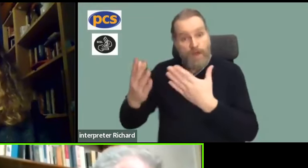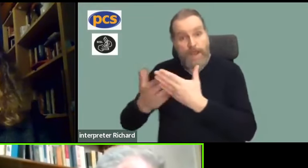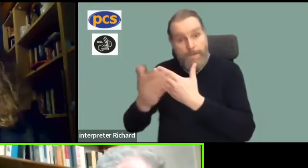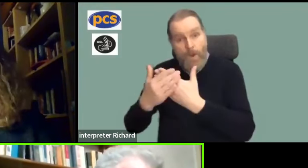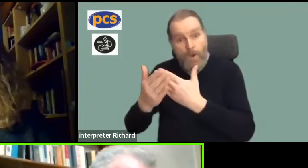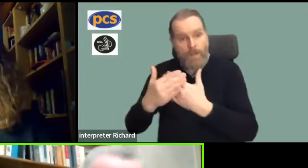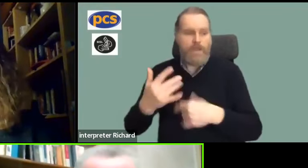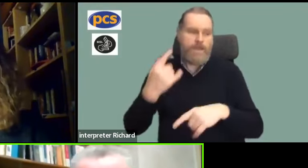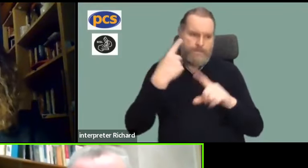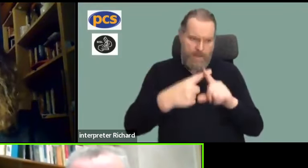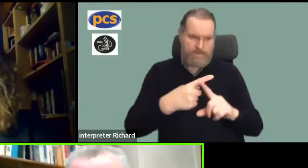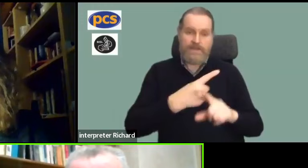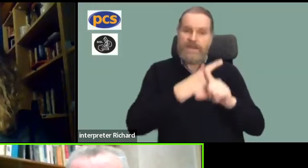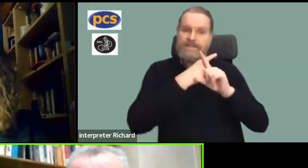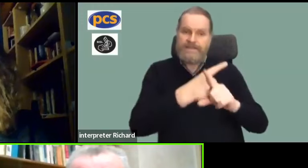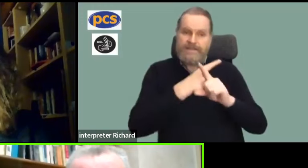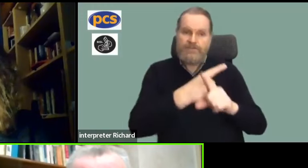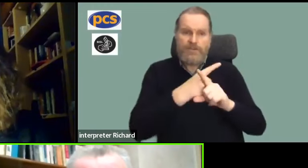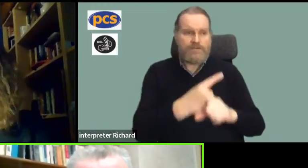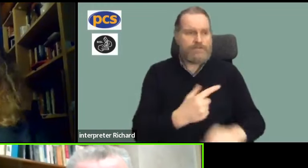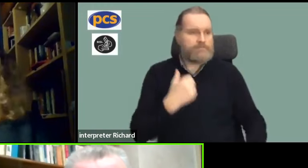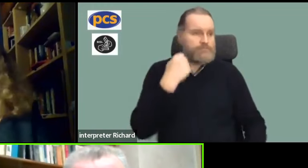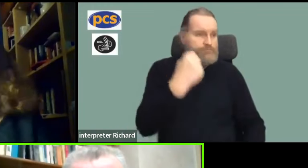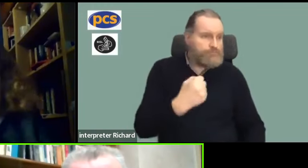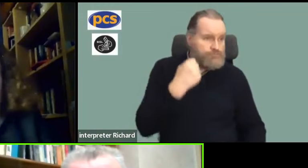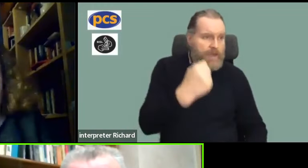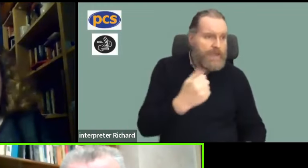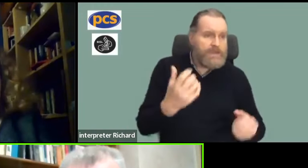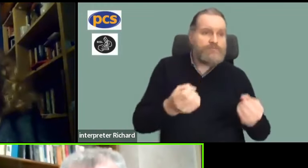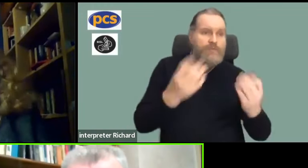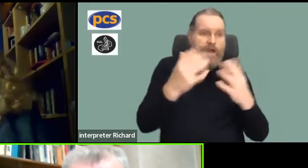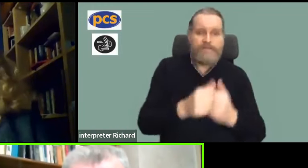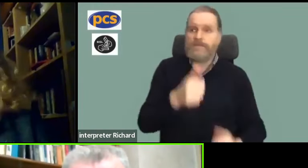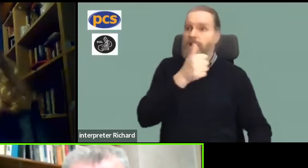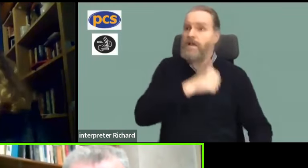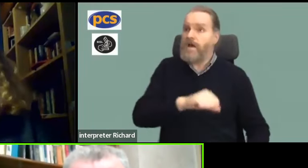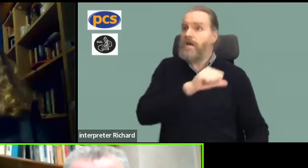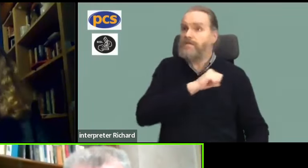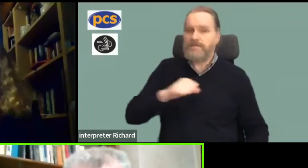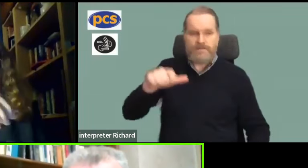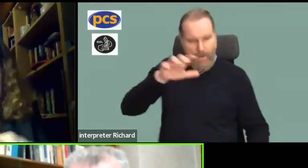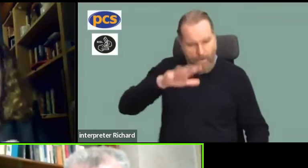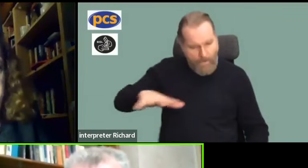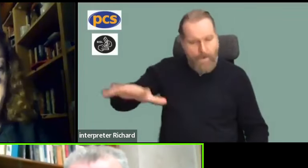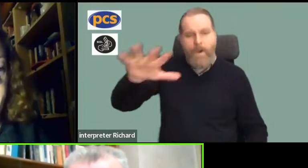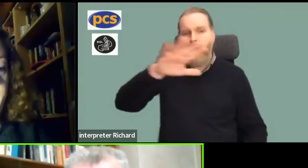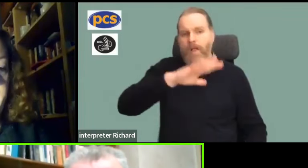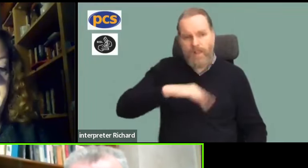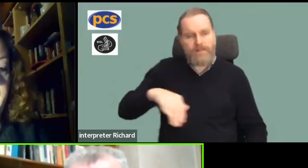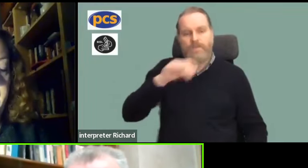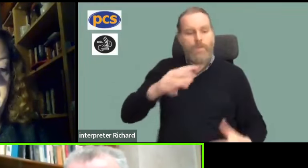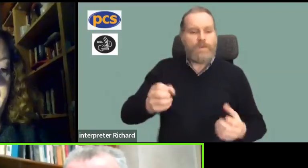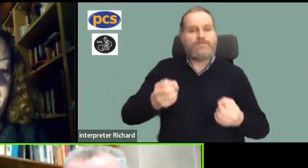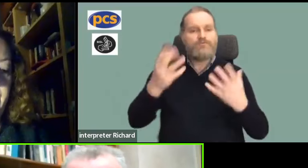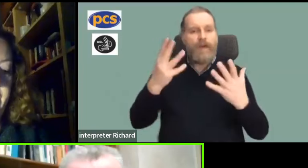on a on a sustained basis, and on a sustained basis, and all of us together at some point early in 2,020 2,023 but 2,023, but also with